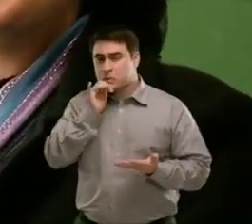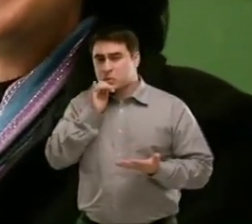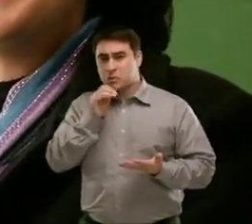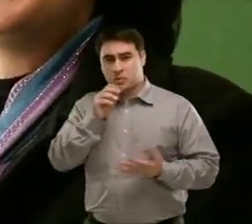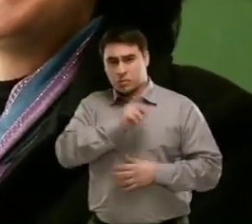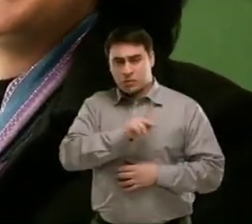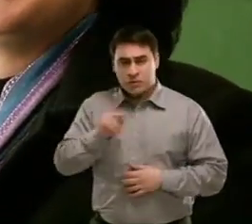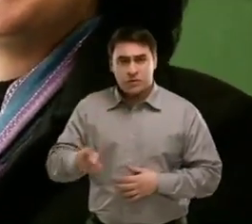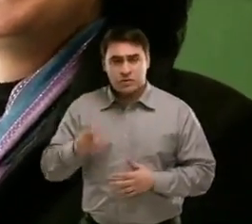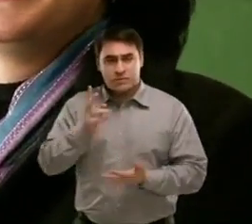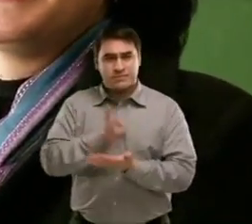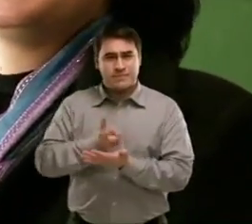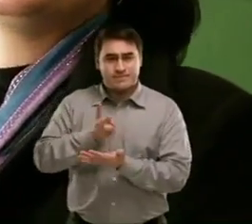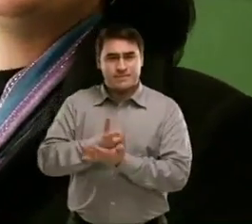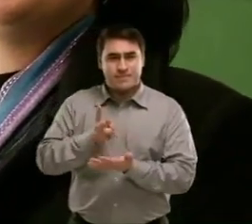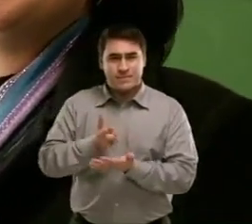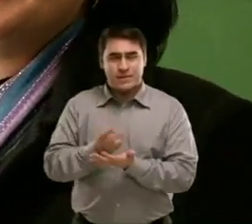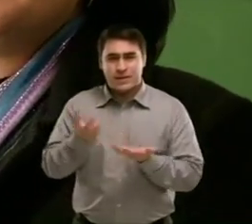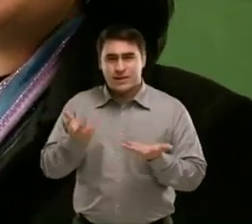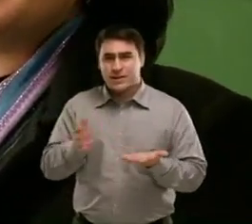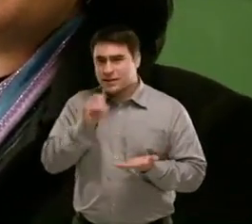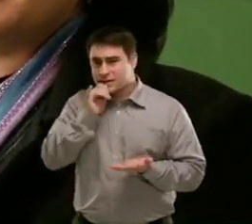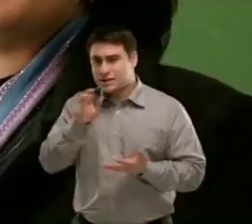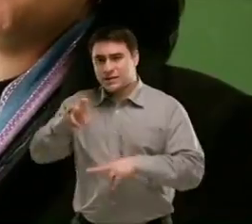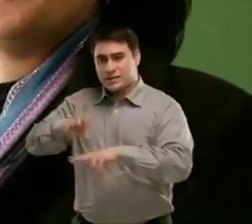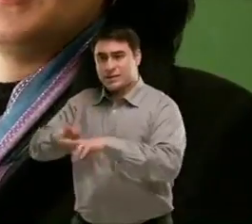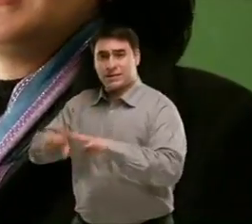on having him sit down? It does not bother me, it does not bother his classmates.